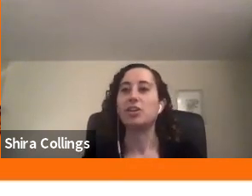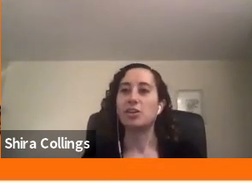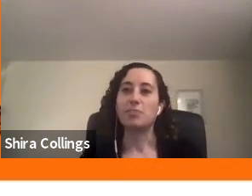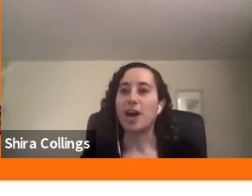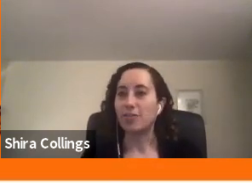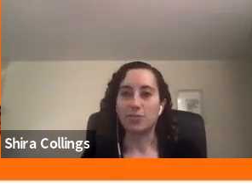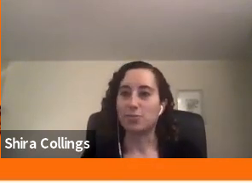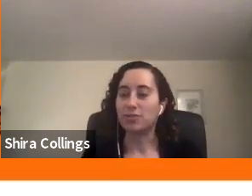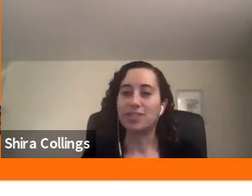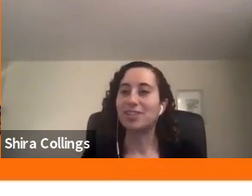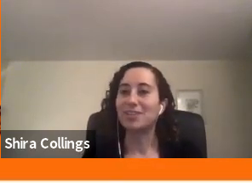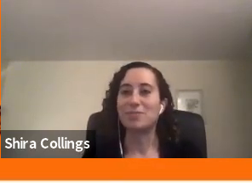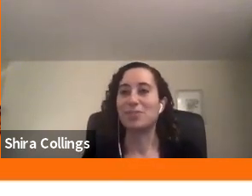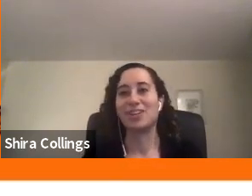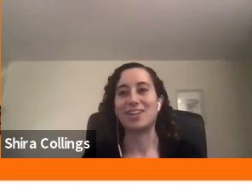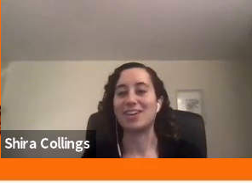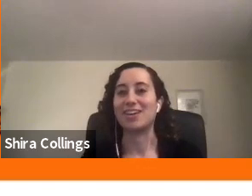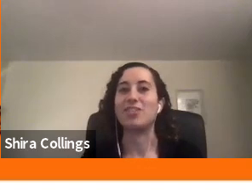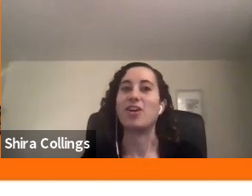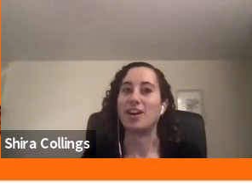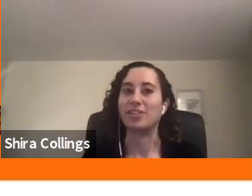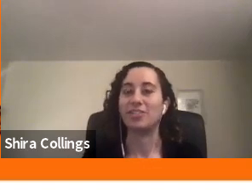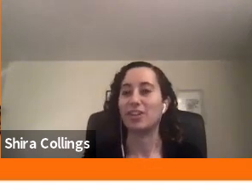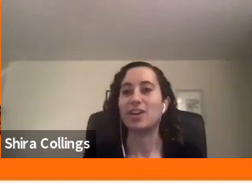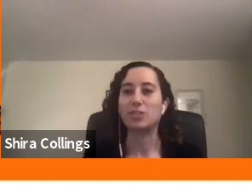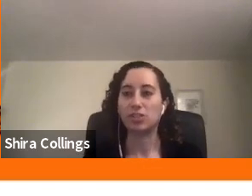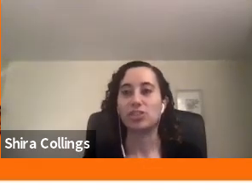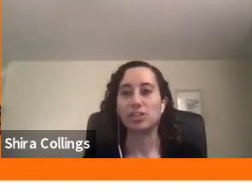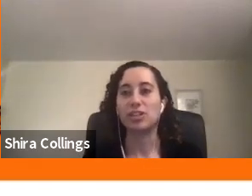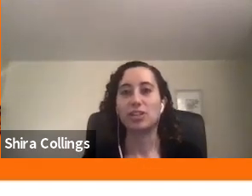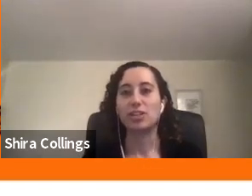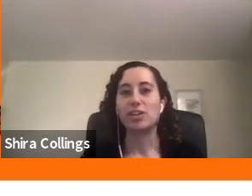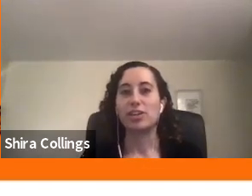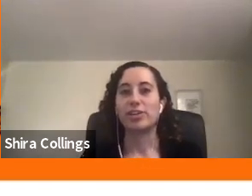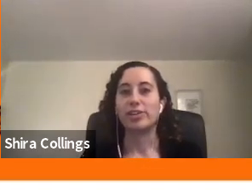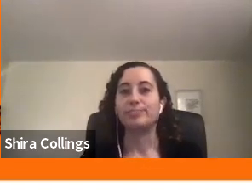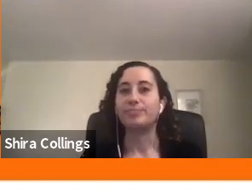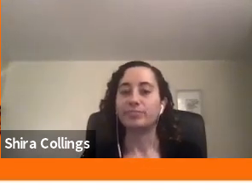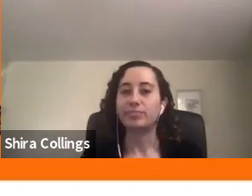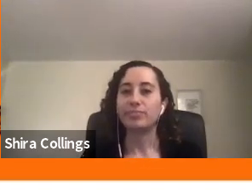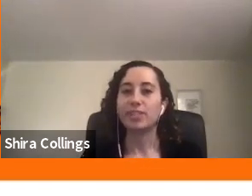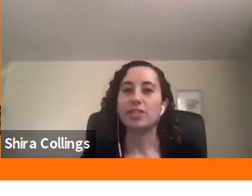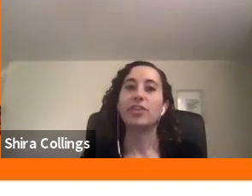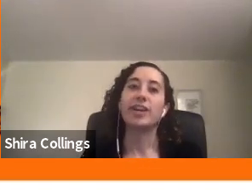we talk as a culture a lot about overeating, and bingeing, and bad foods that people are eating.